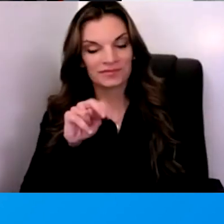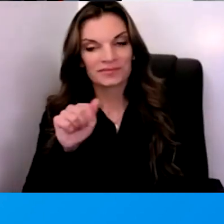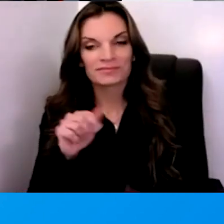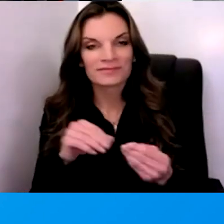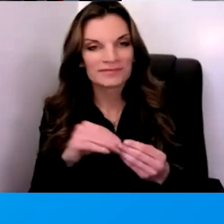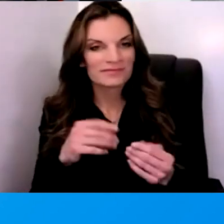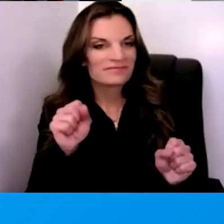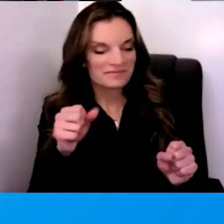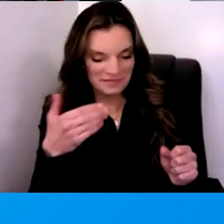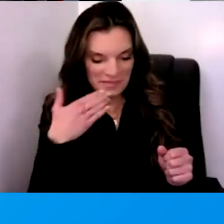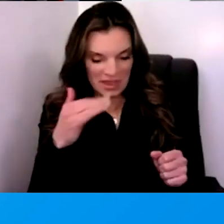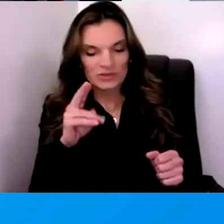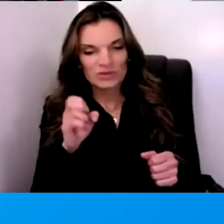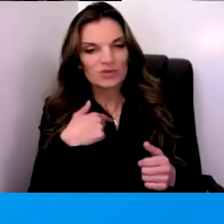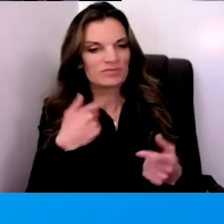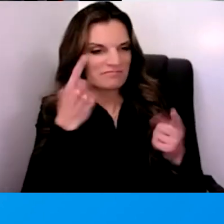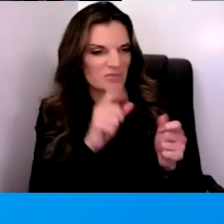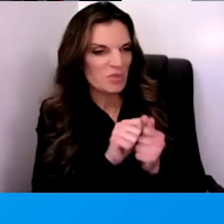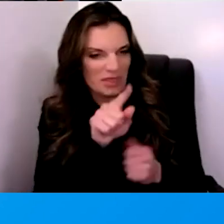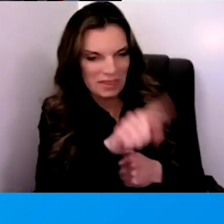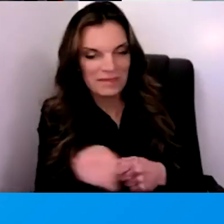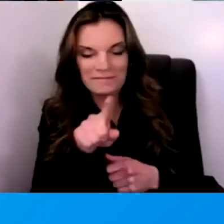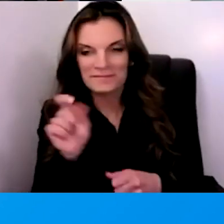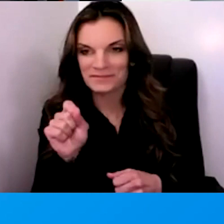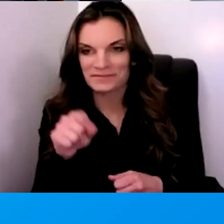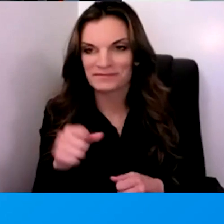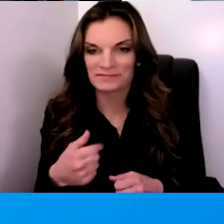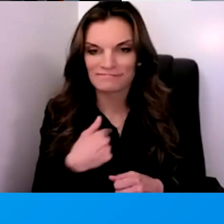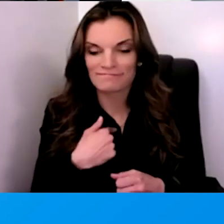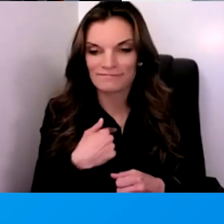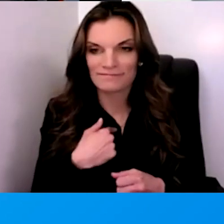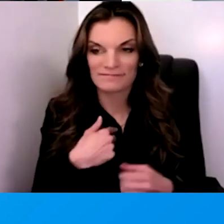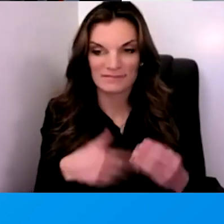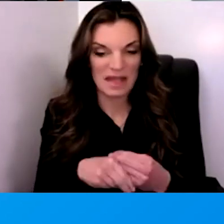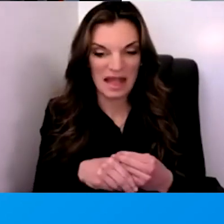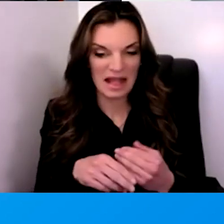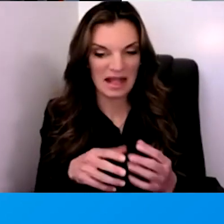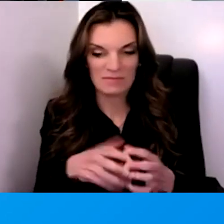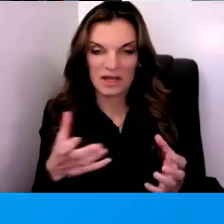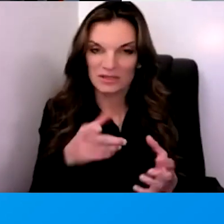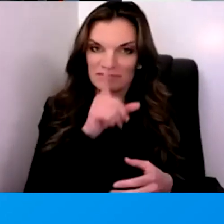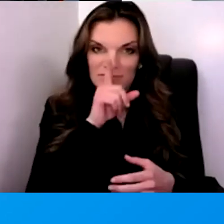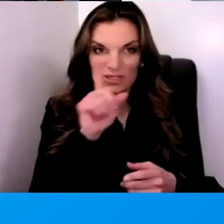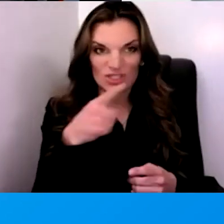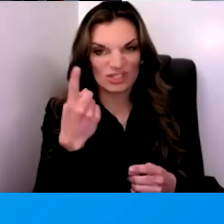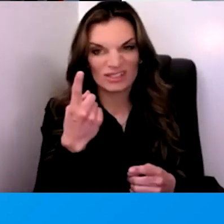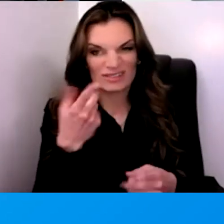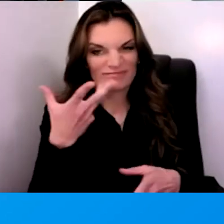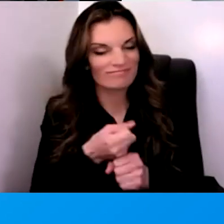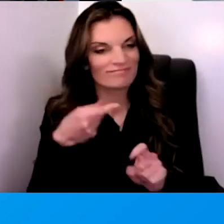my colleagues have said here. And not too much to add. But just to kind of tie it all up I think that legal aid or